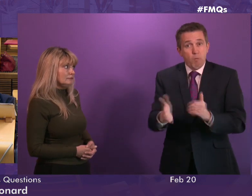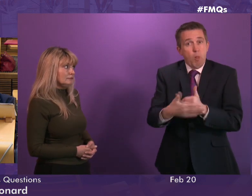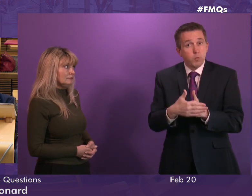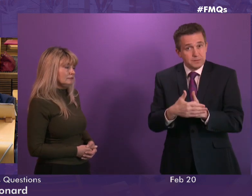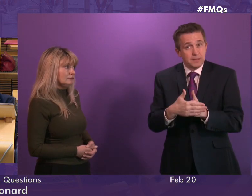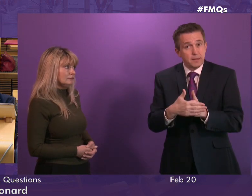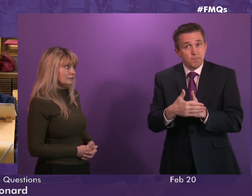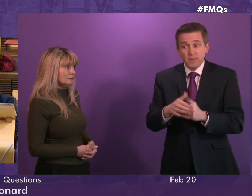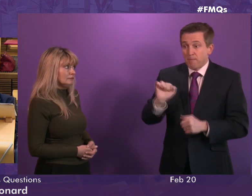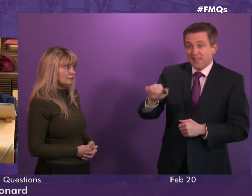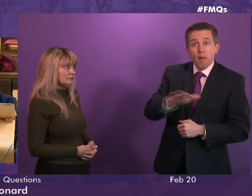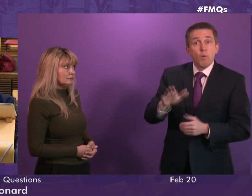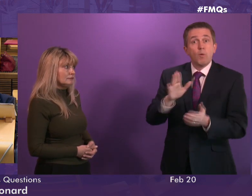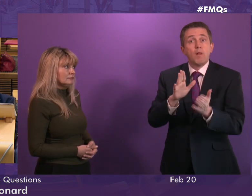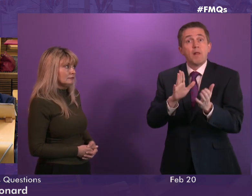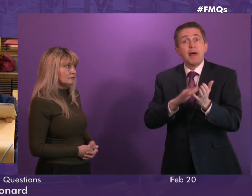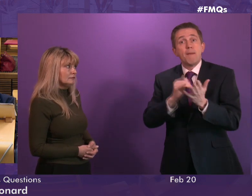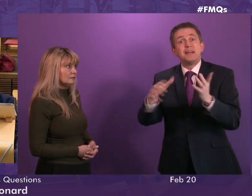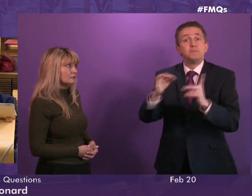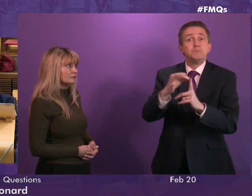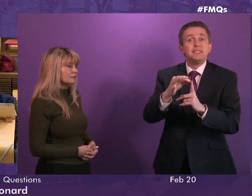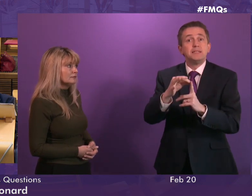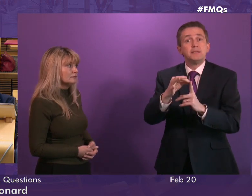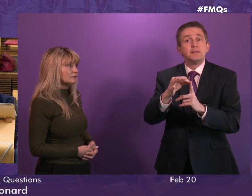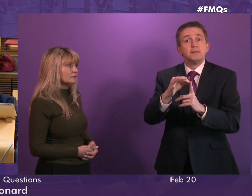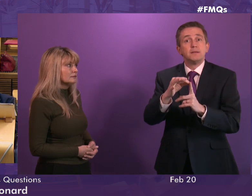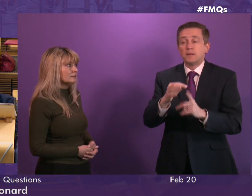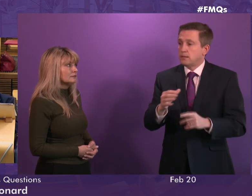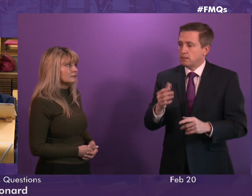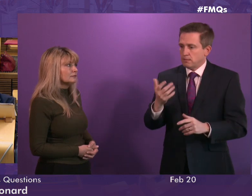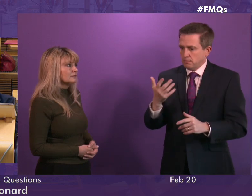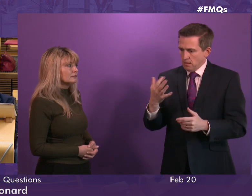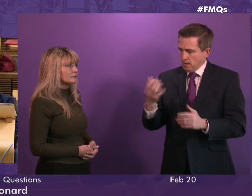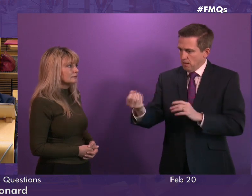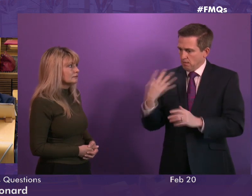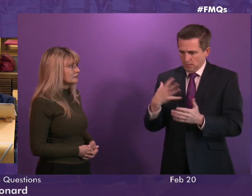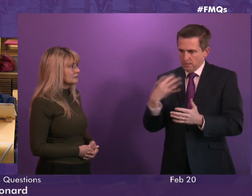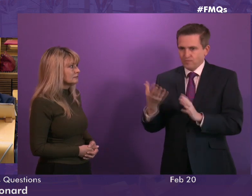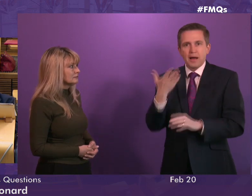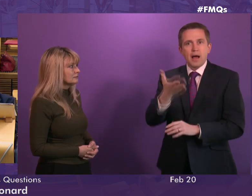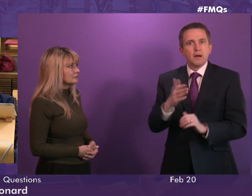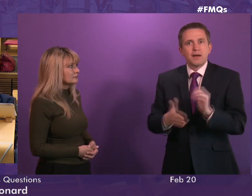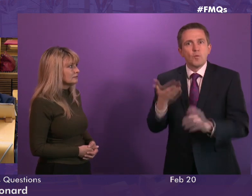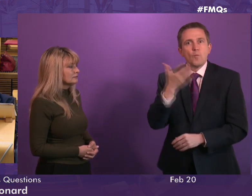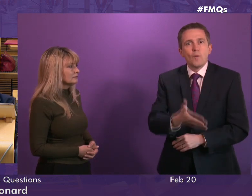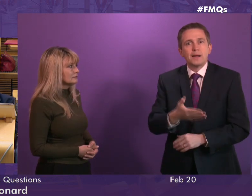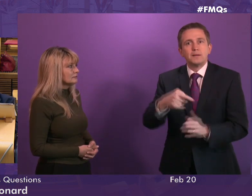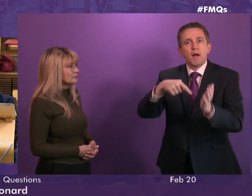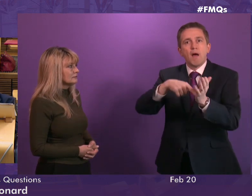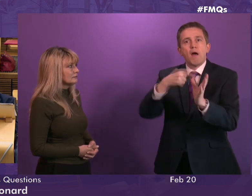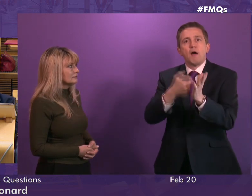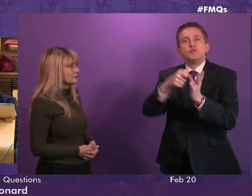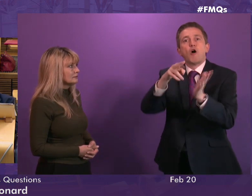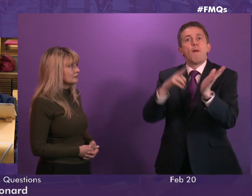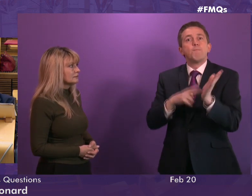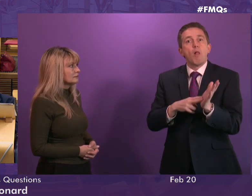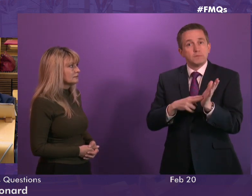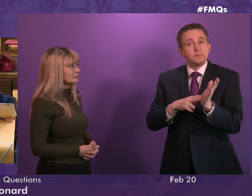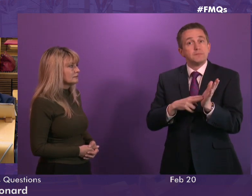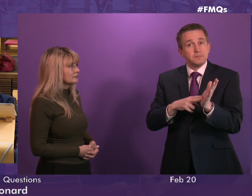local member of the Scottish Parliament apparently missed her invitation. Tarbolton is in the